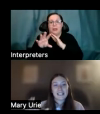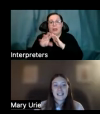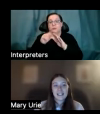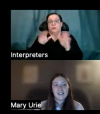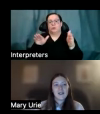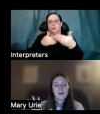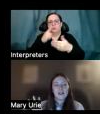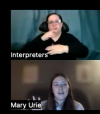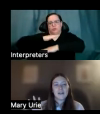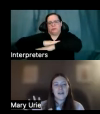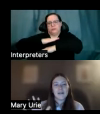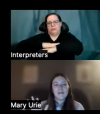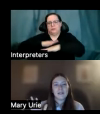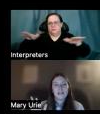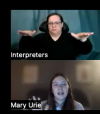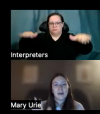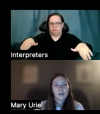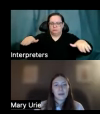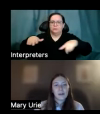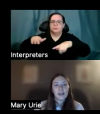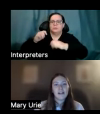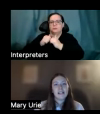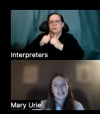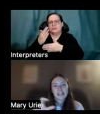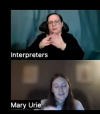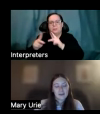desks with a couple of people there. And they have little